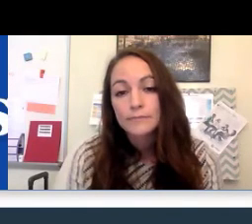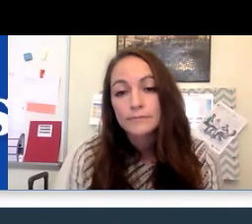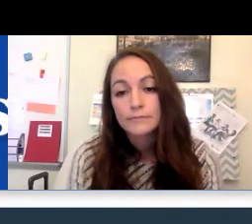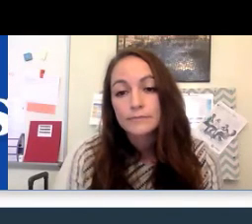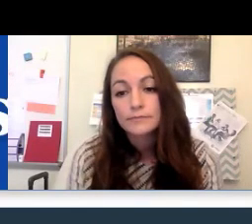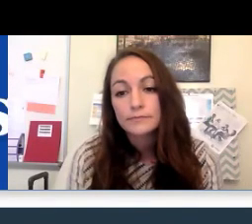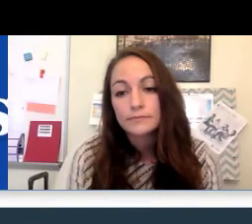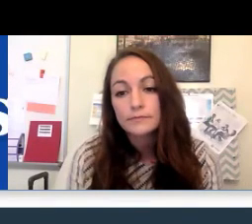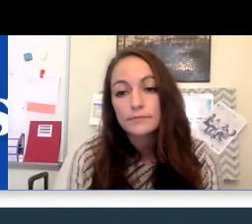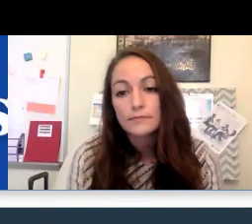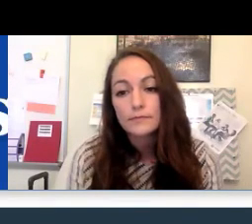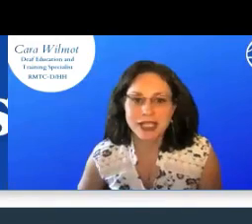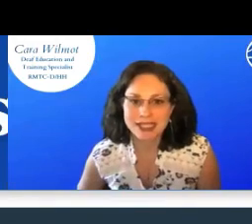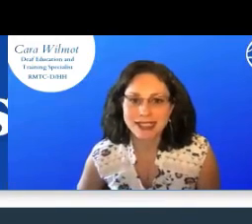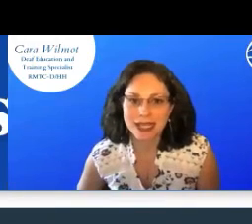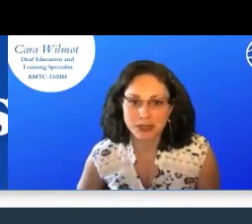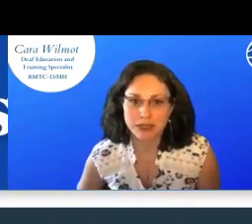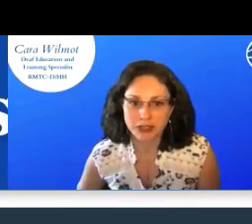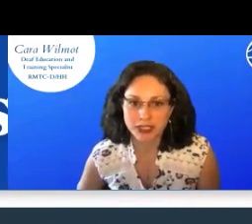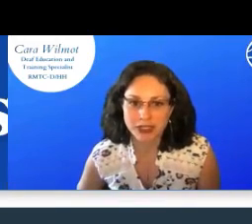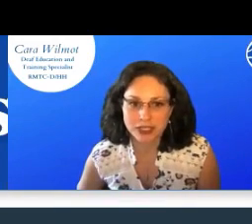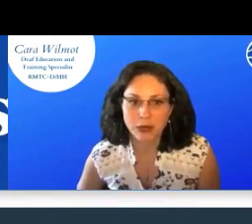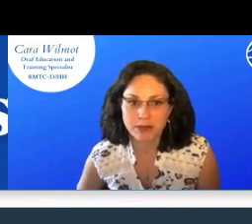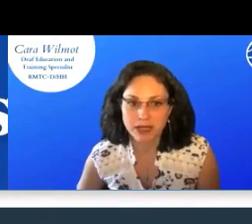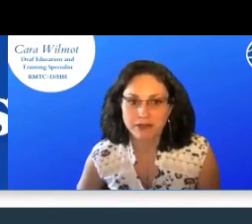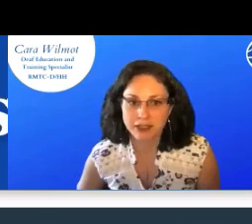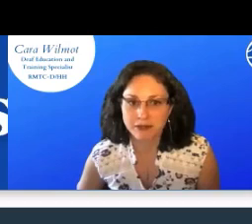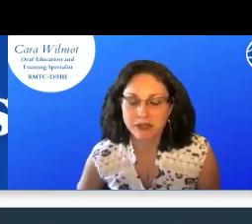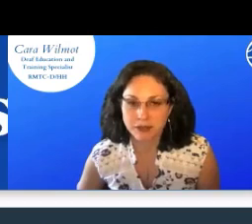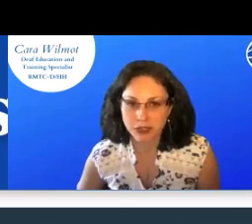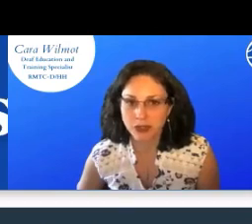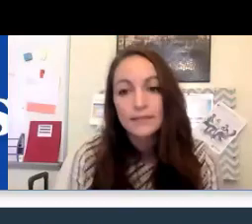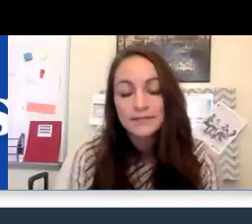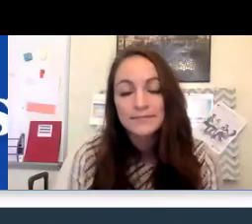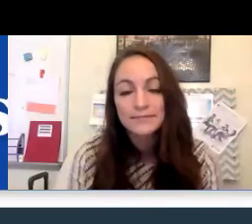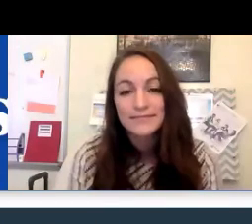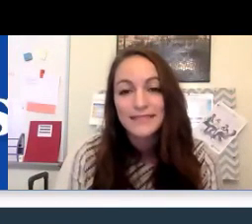[CARA] Sounds like he has a lot of splinter skills that would benefit from some tutoring and I agree.